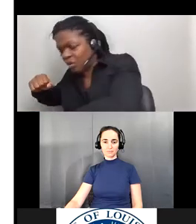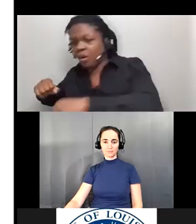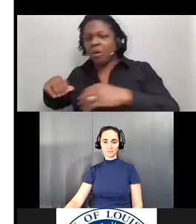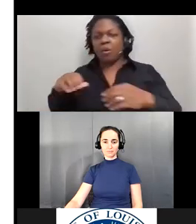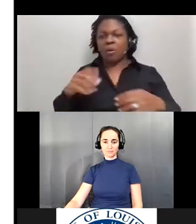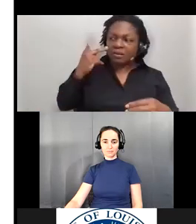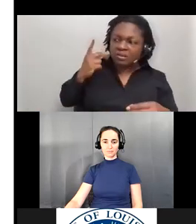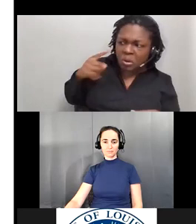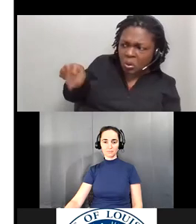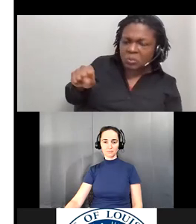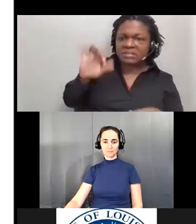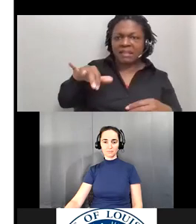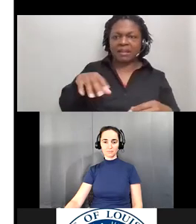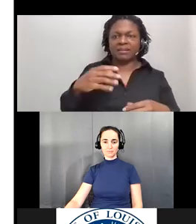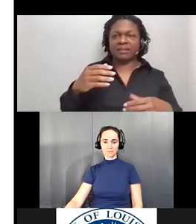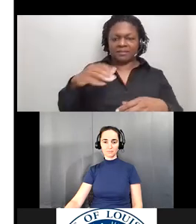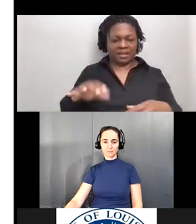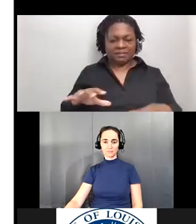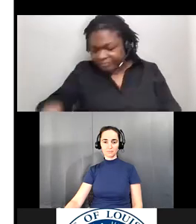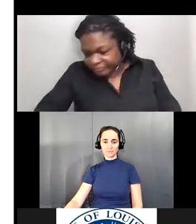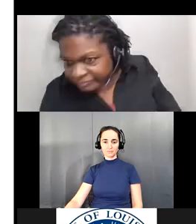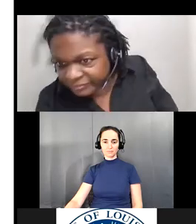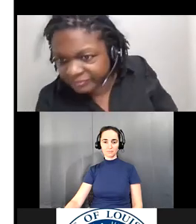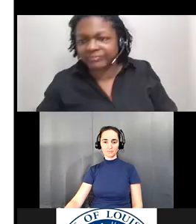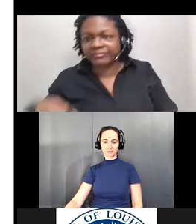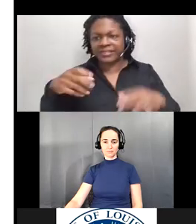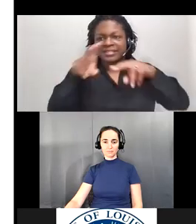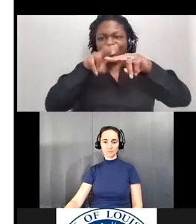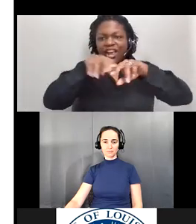nervous, they don't, they don't know what's in the vehicle. So keep your hands where they